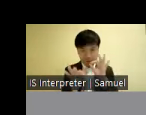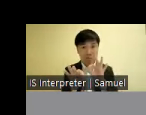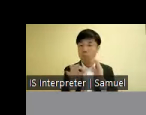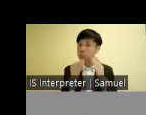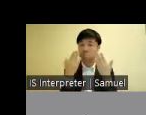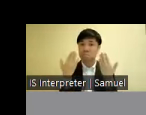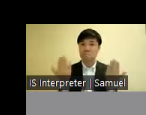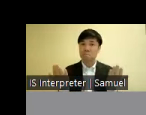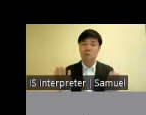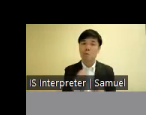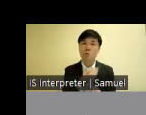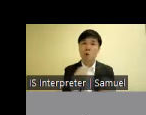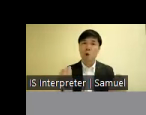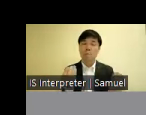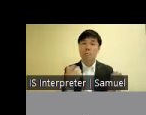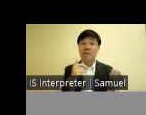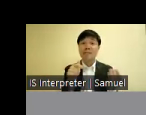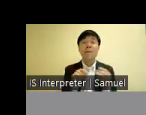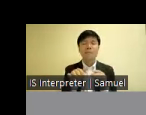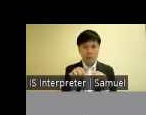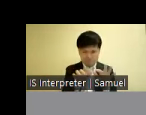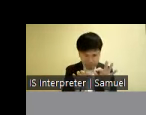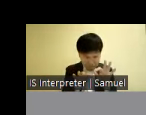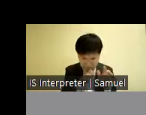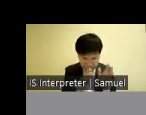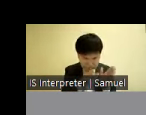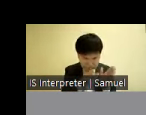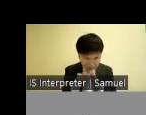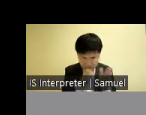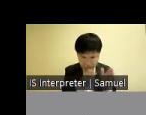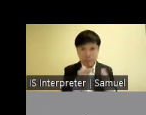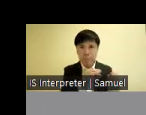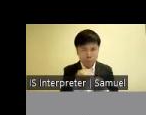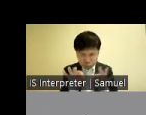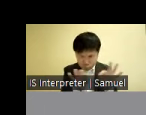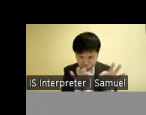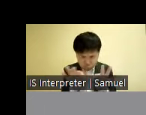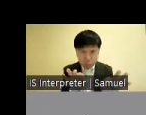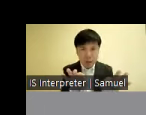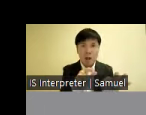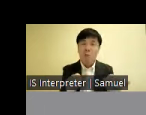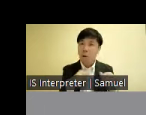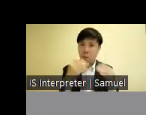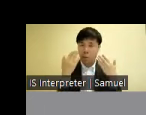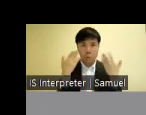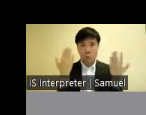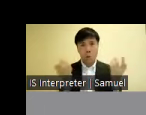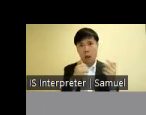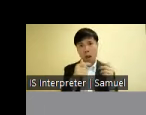We can access them and request the consequence of running those analysis, as we knew, for